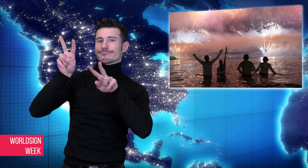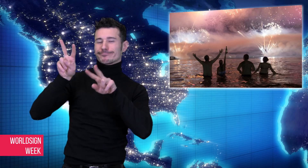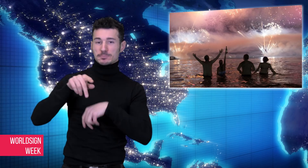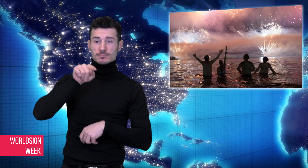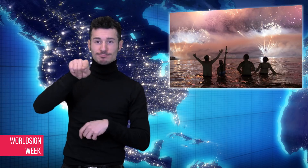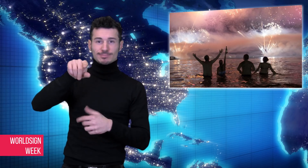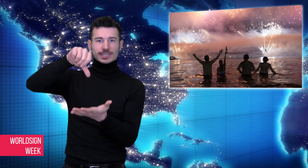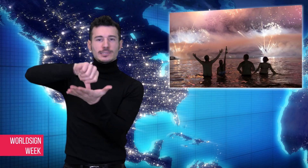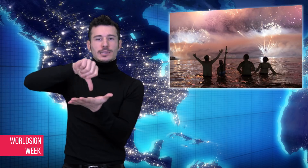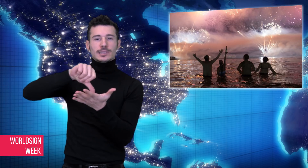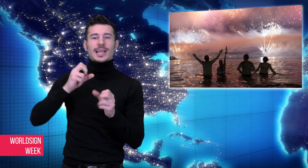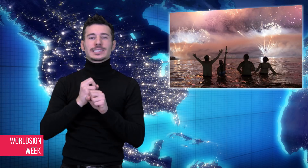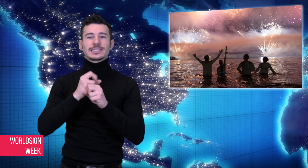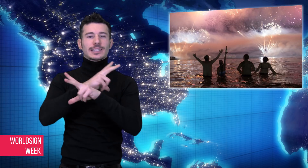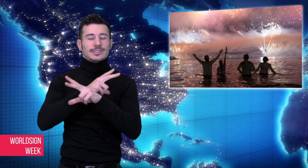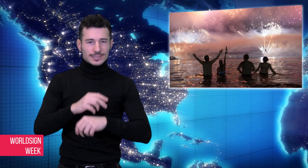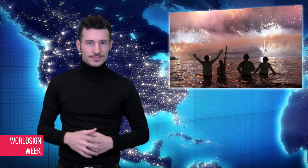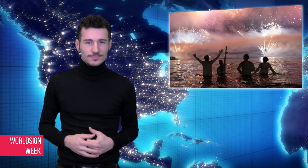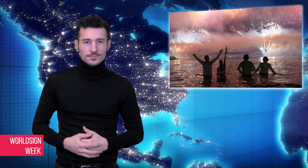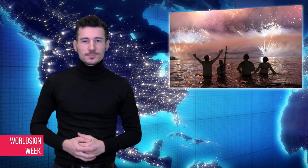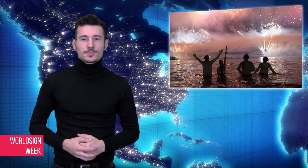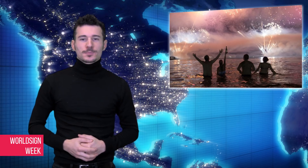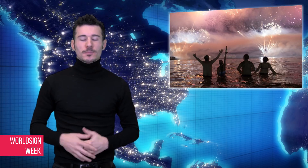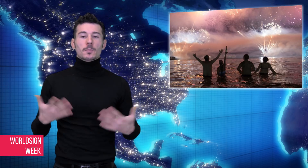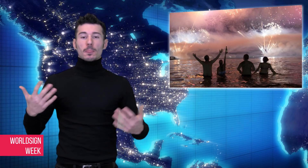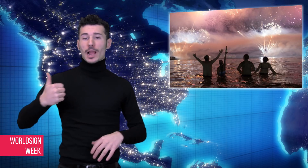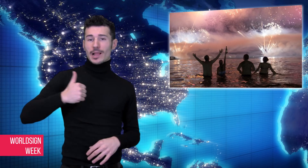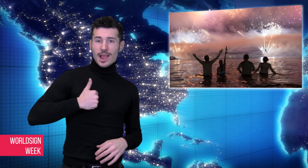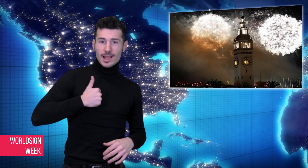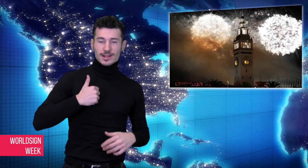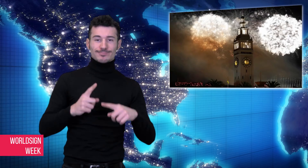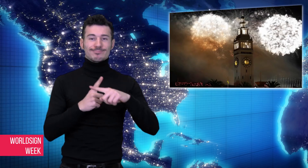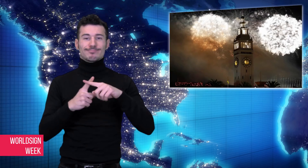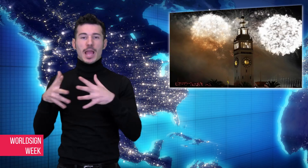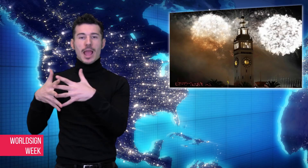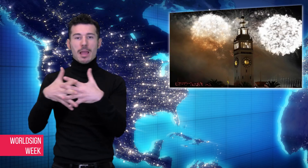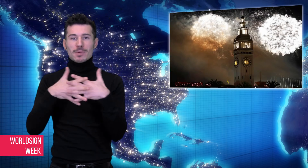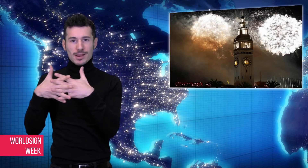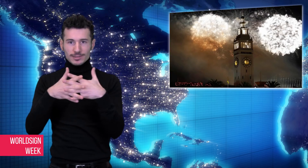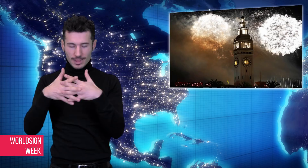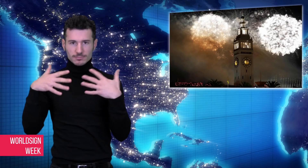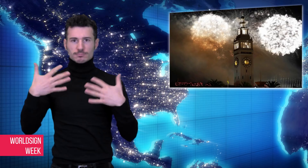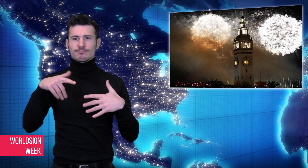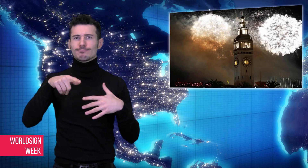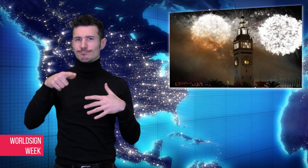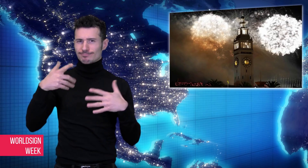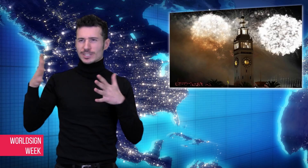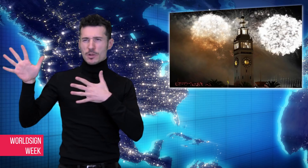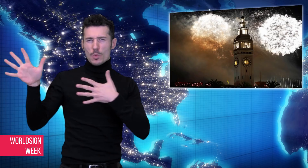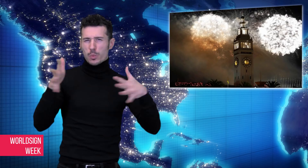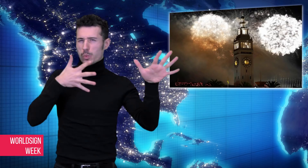the waters. Canadians and Americans braved unusually cold temperatures to